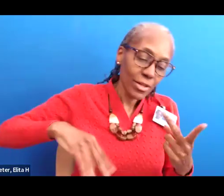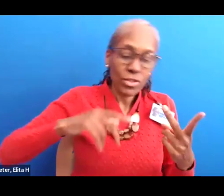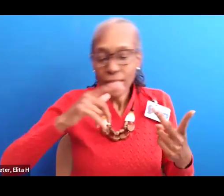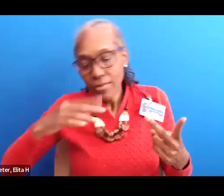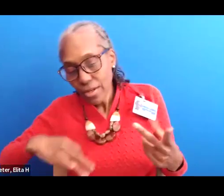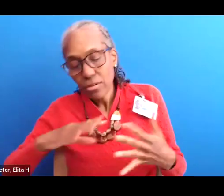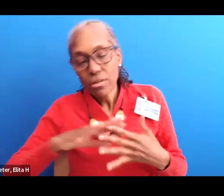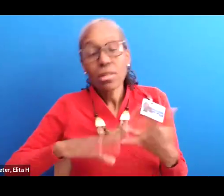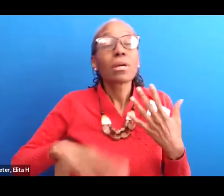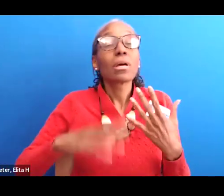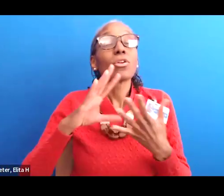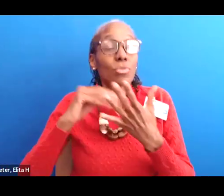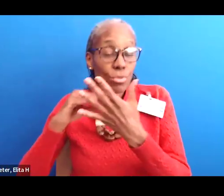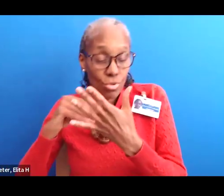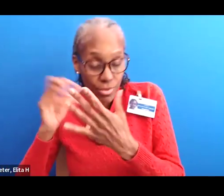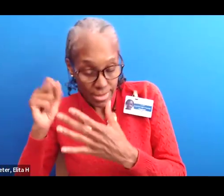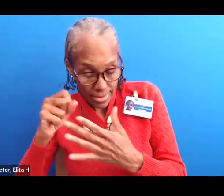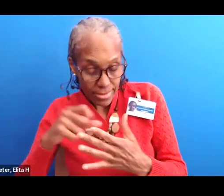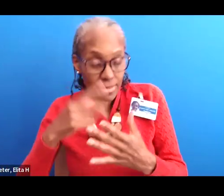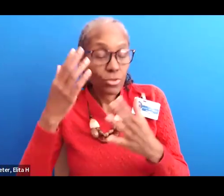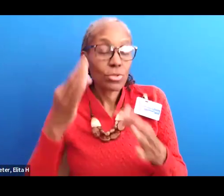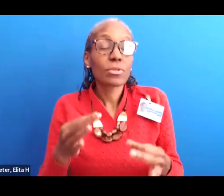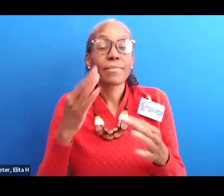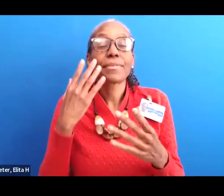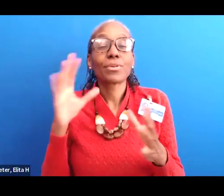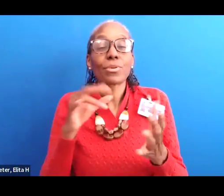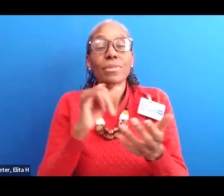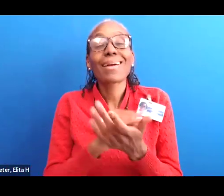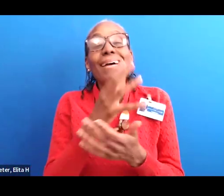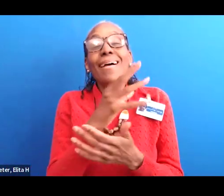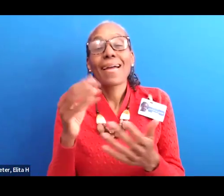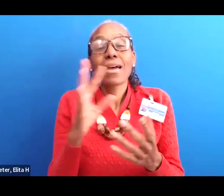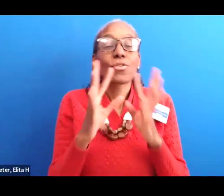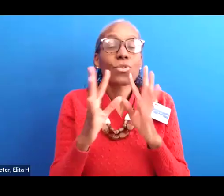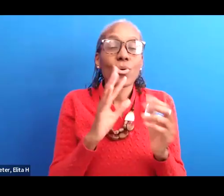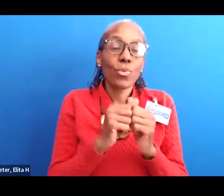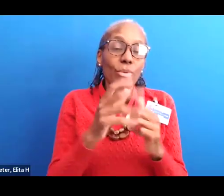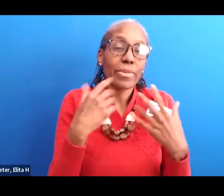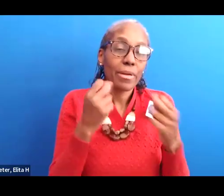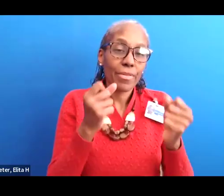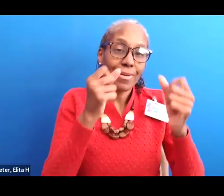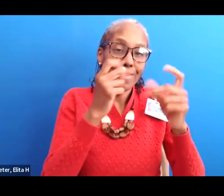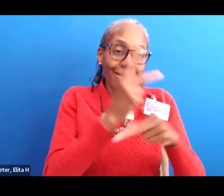It's good to educate yourself. Please be sure and do that. But also talk to your healthcare professional, because there might